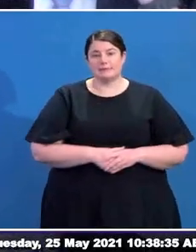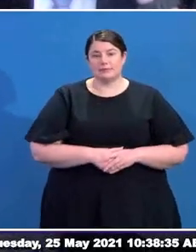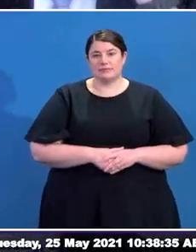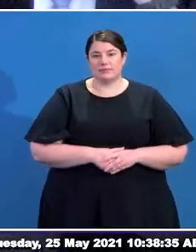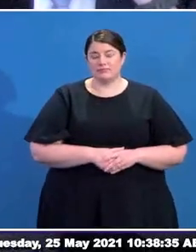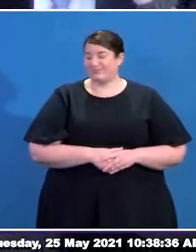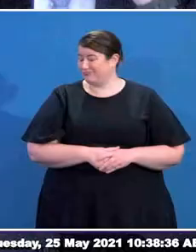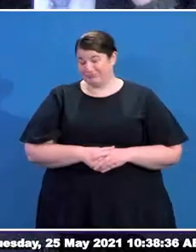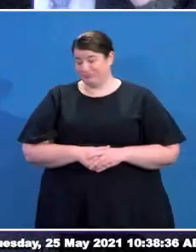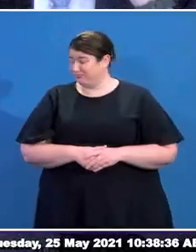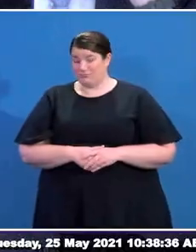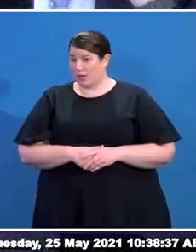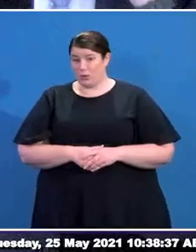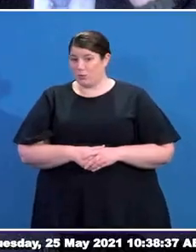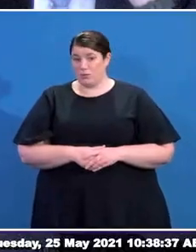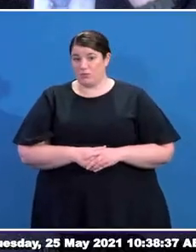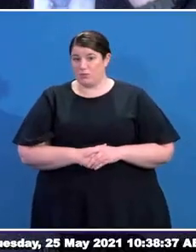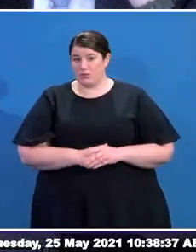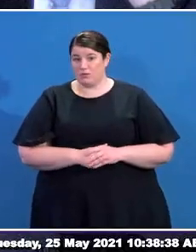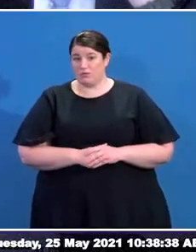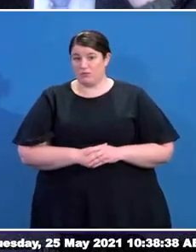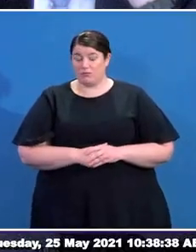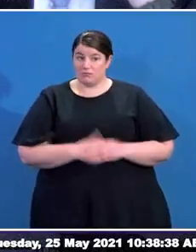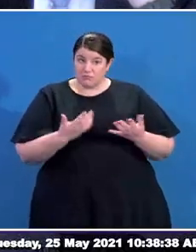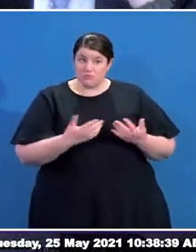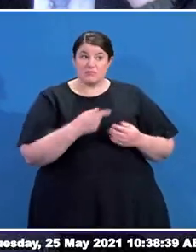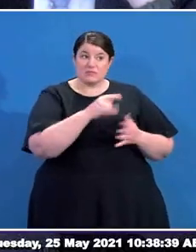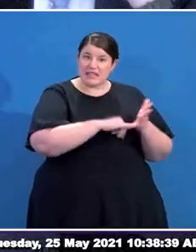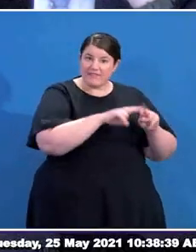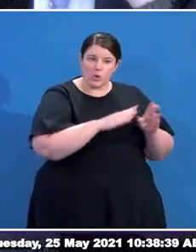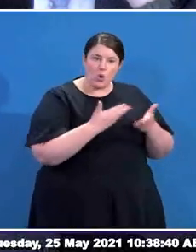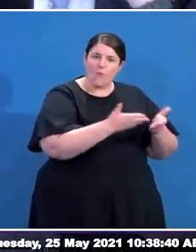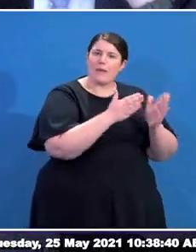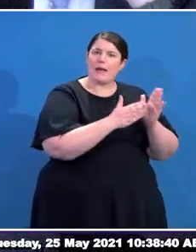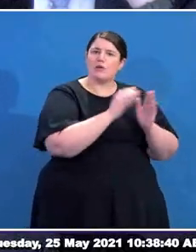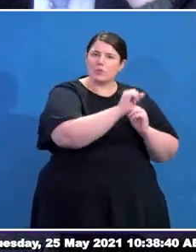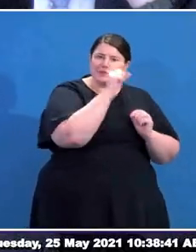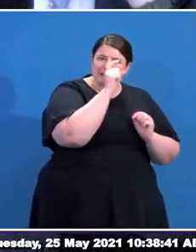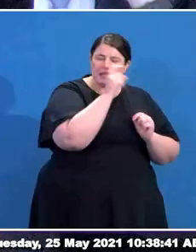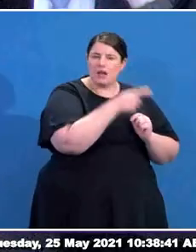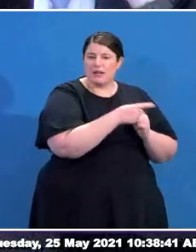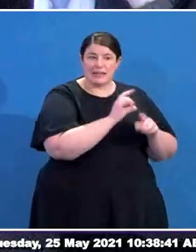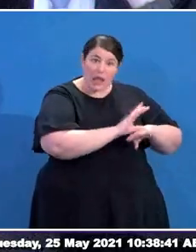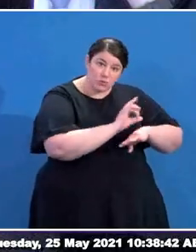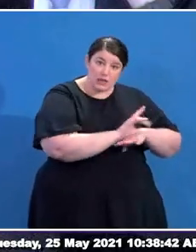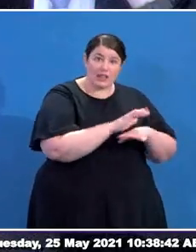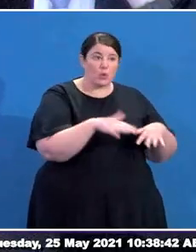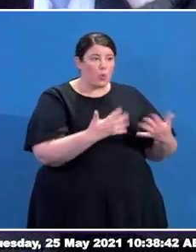Do you know if anyone offered Melissa any support or to the extent counselling would have assisted her